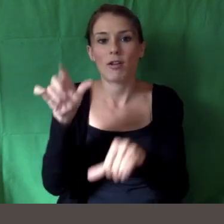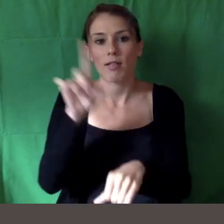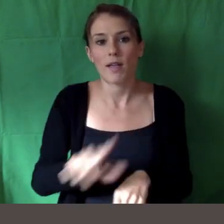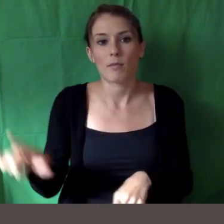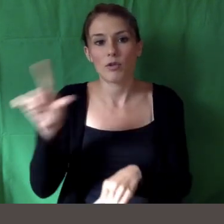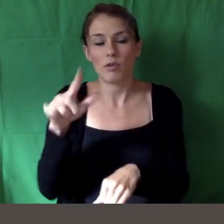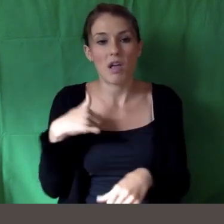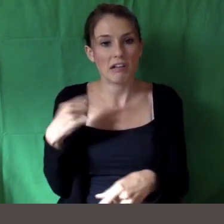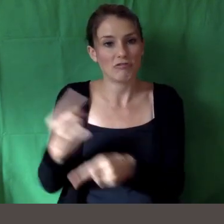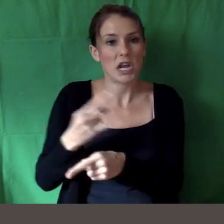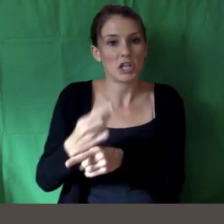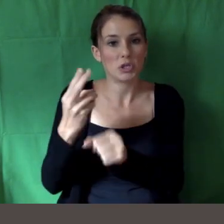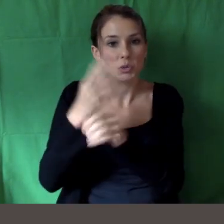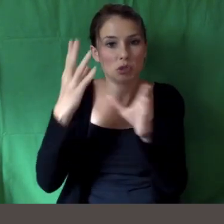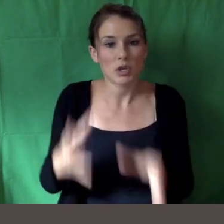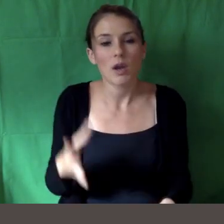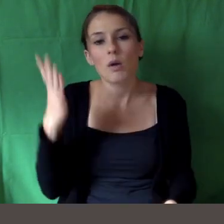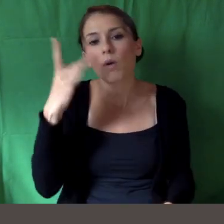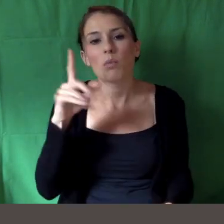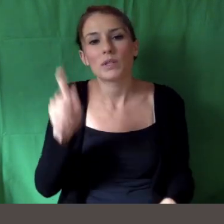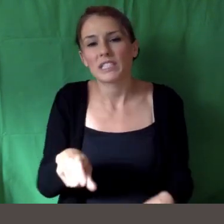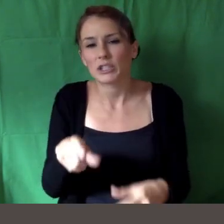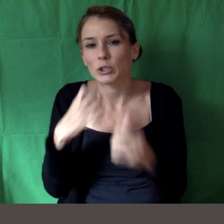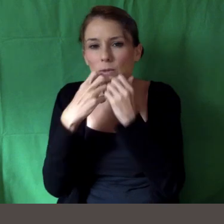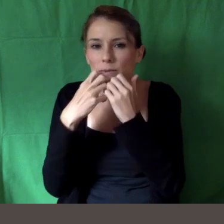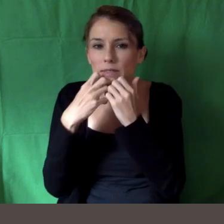As a regular user, why do we need to care about all of these?